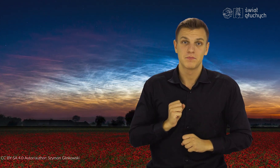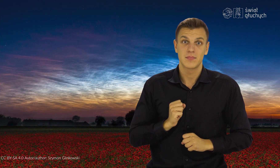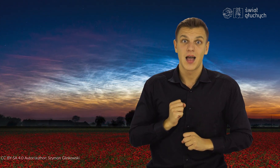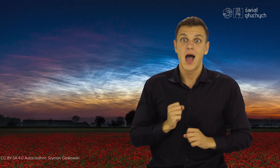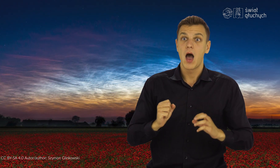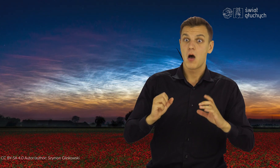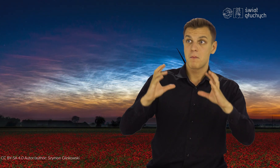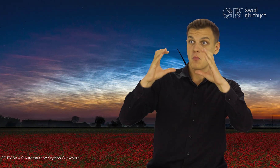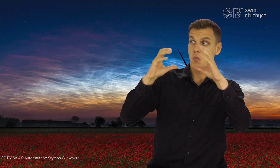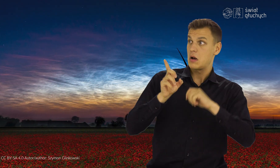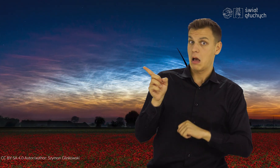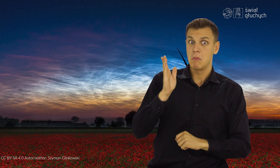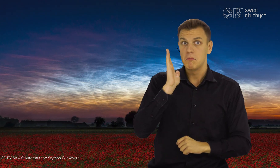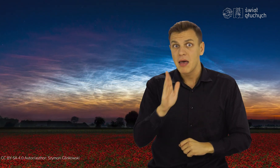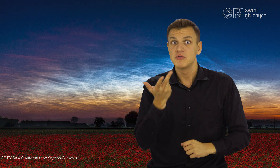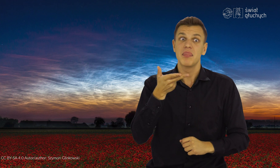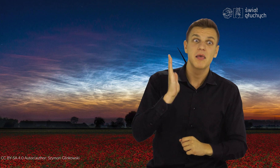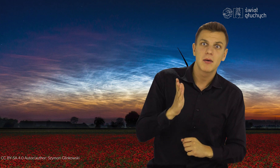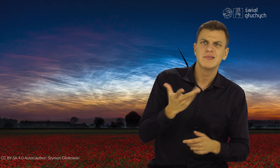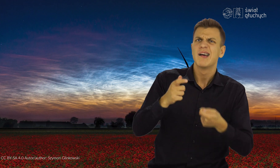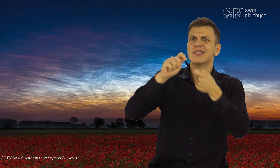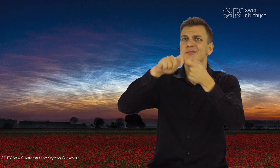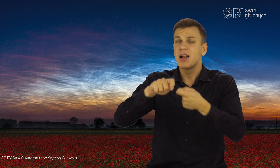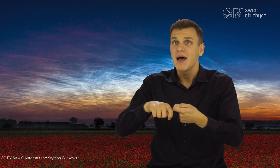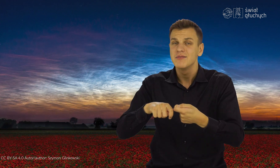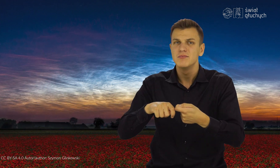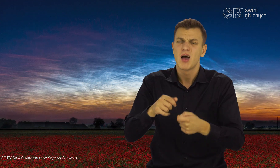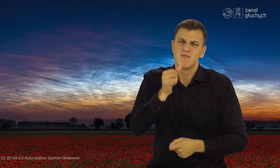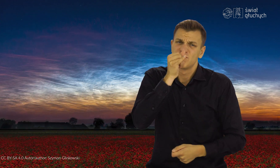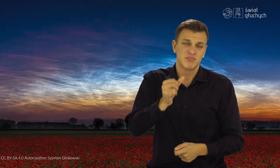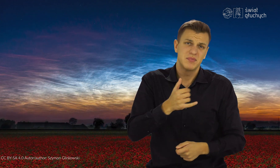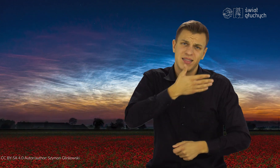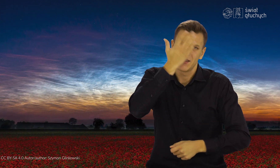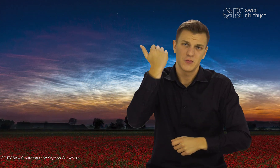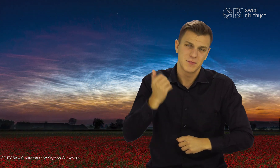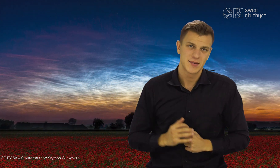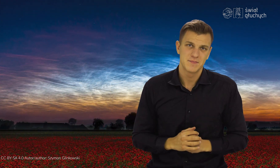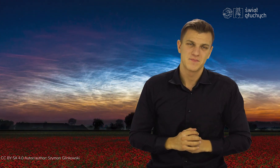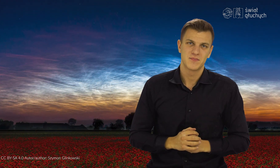Clouds can suddenly appear and suddenly disappear. We can't forecast them.